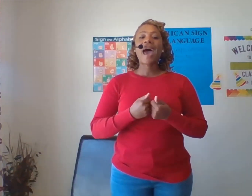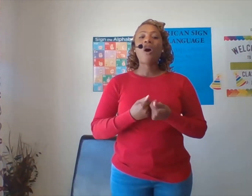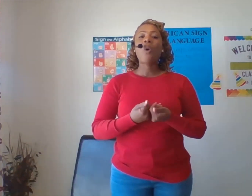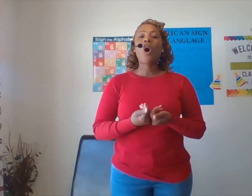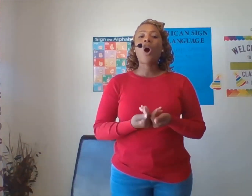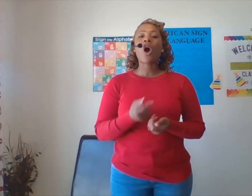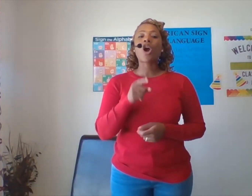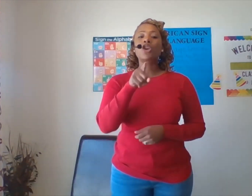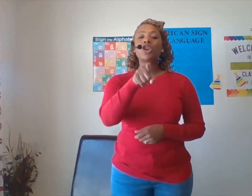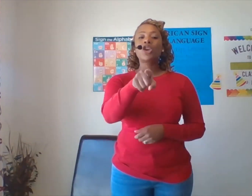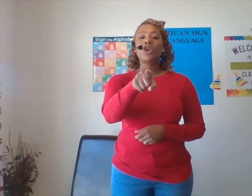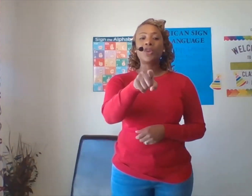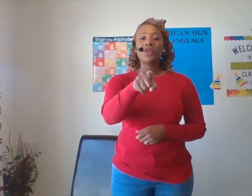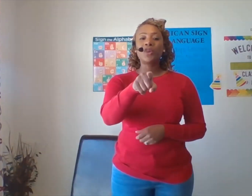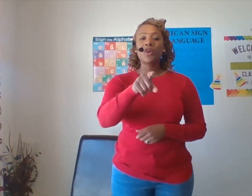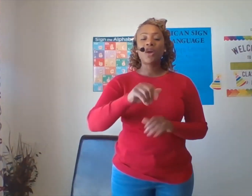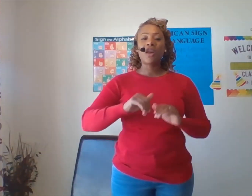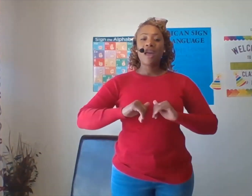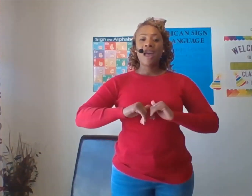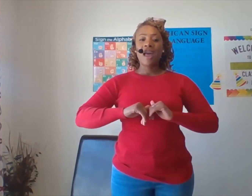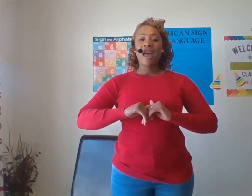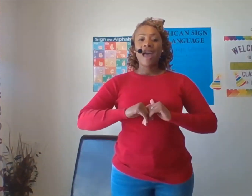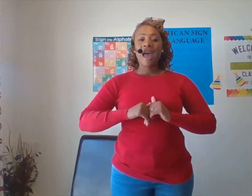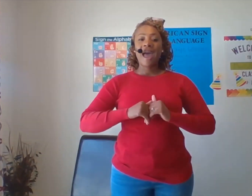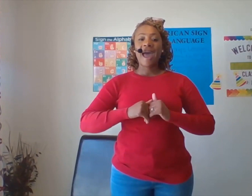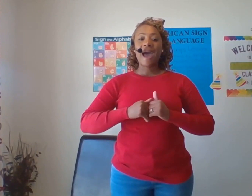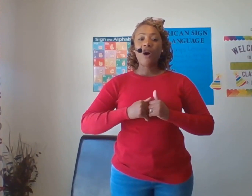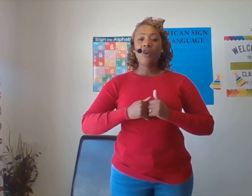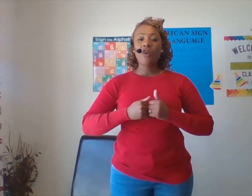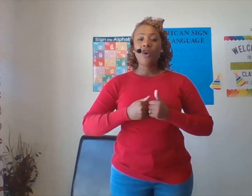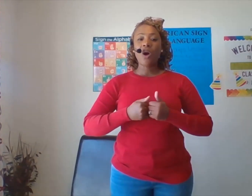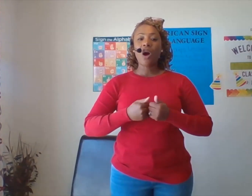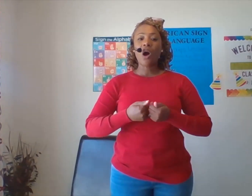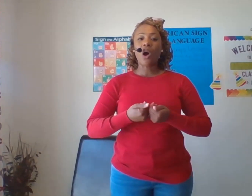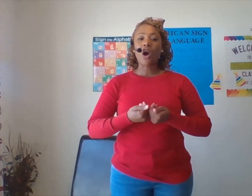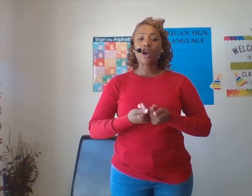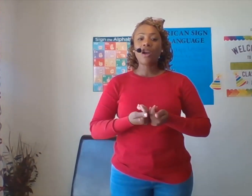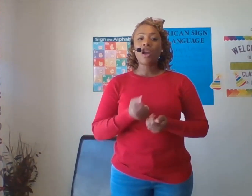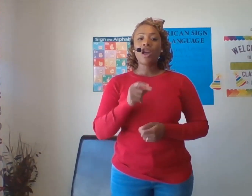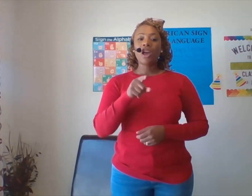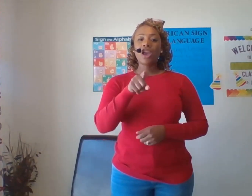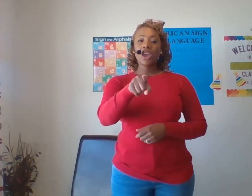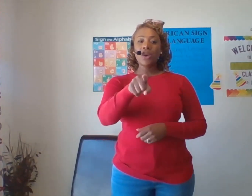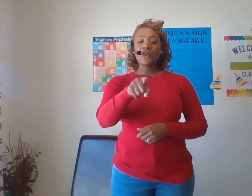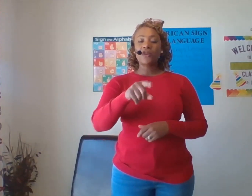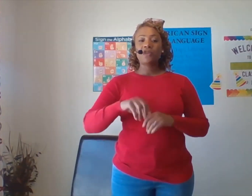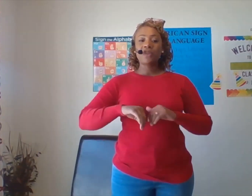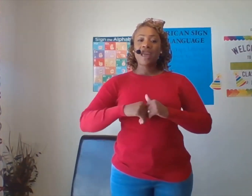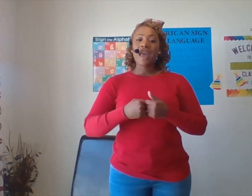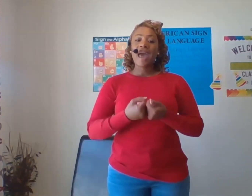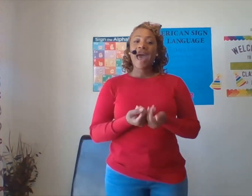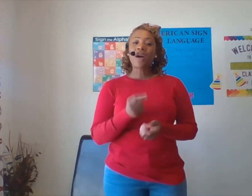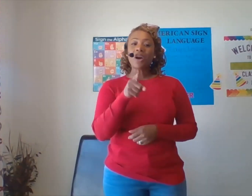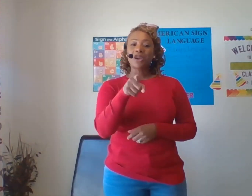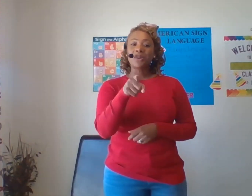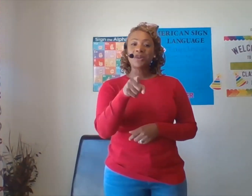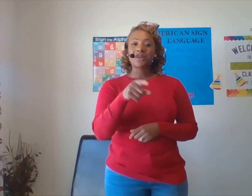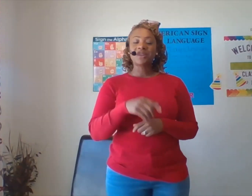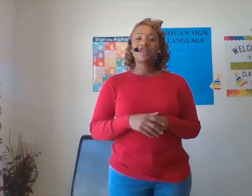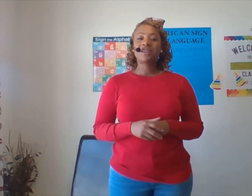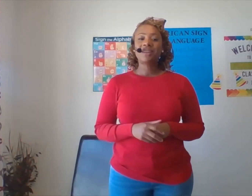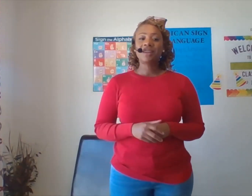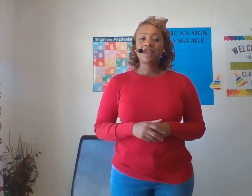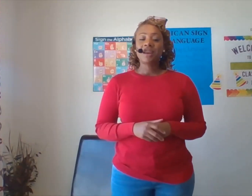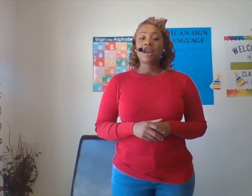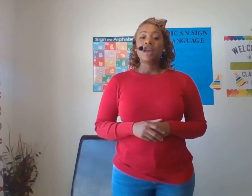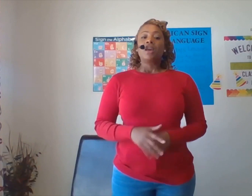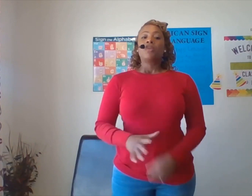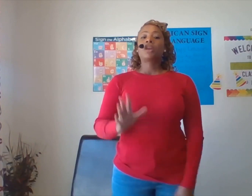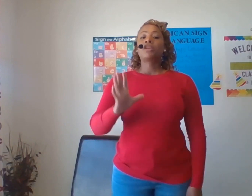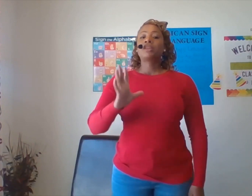how are you how are you how are you we learned the